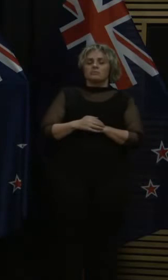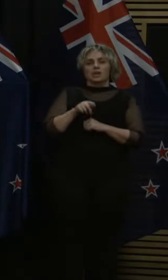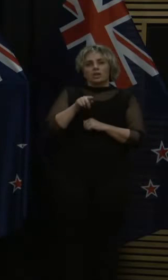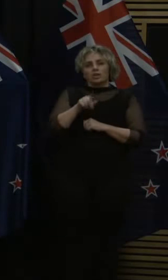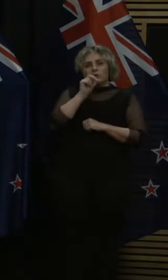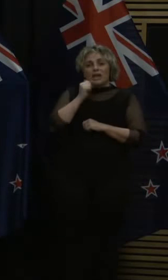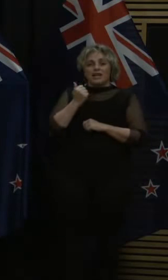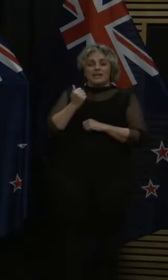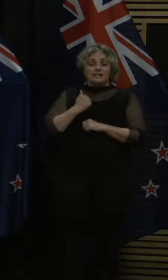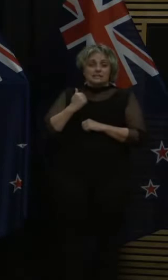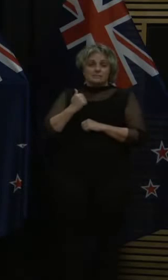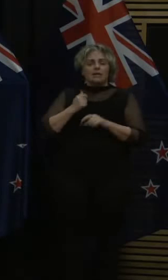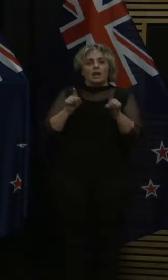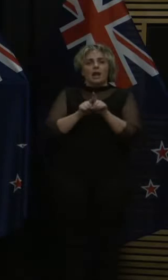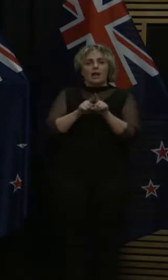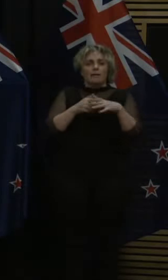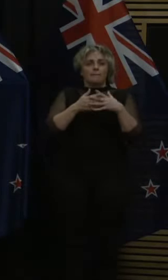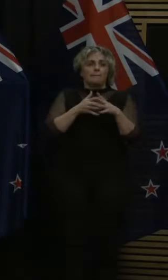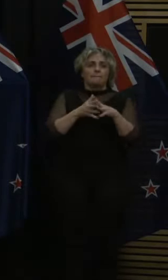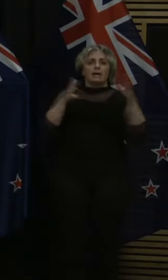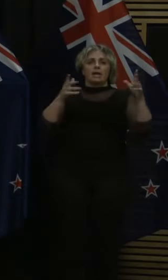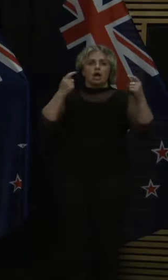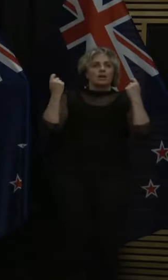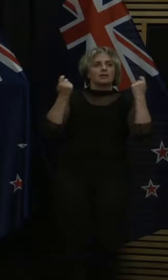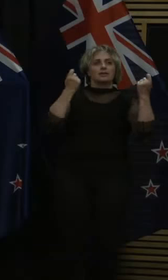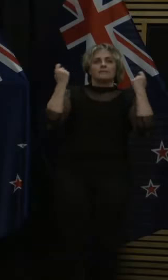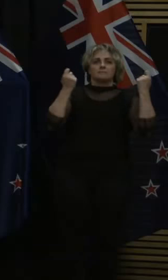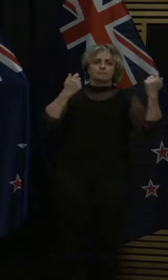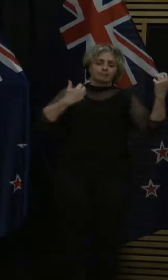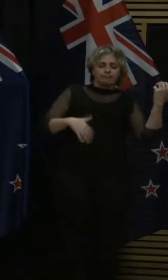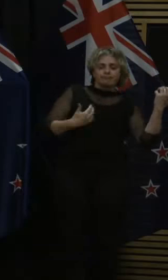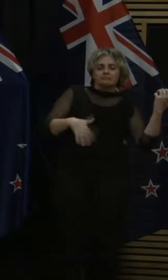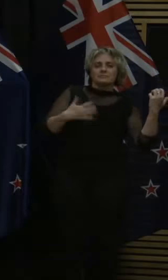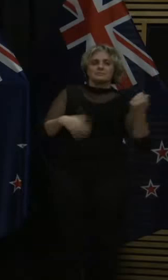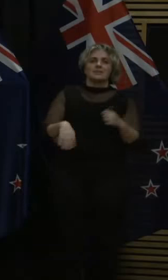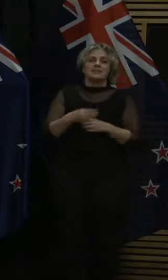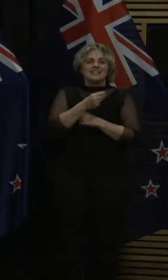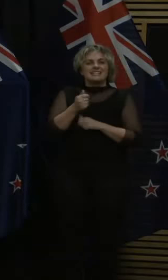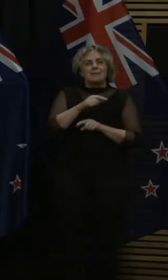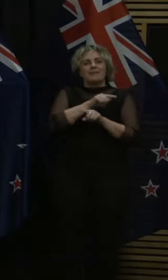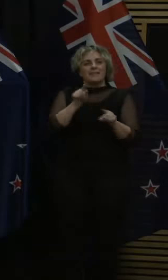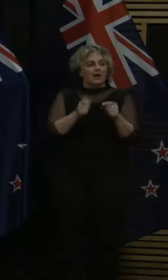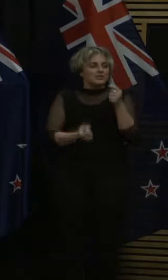guidelines of 500 people plus and when it becomes a mass